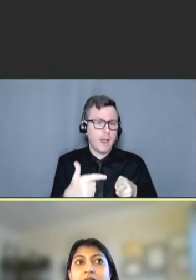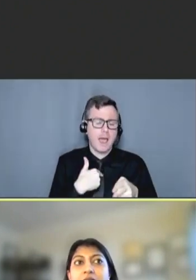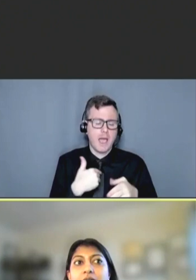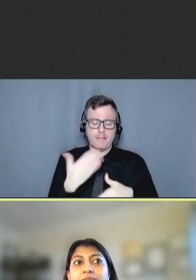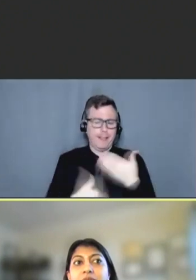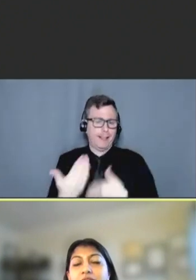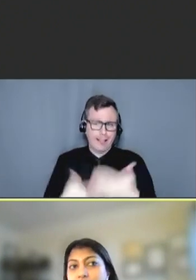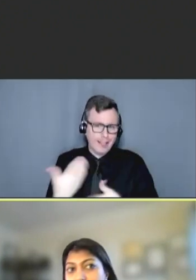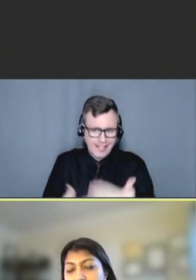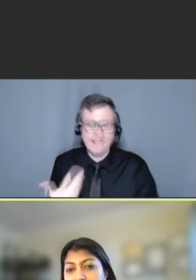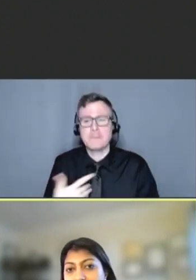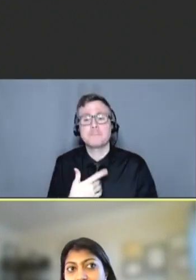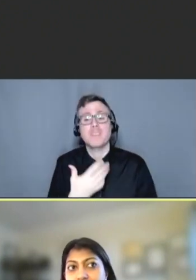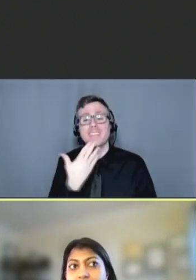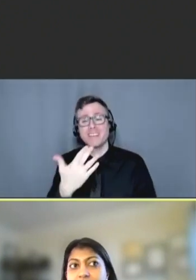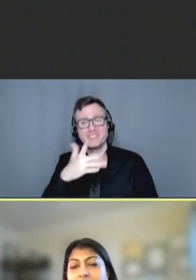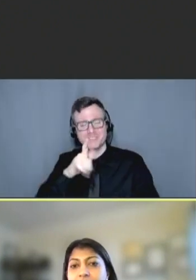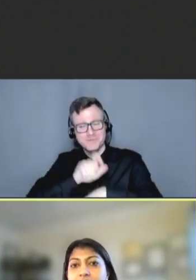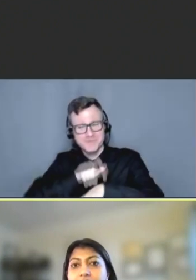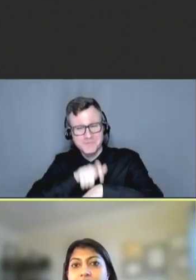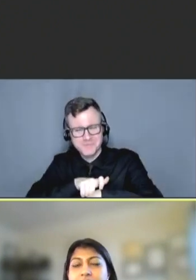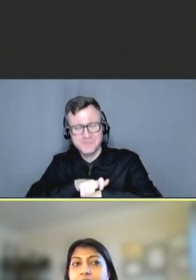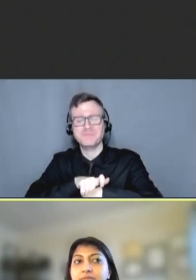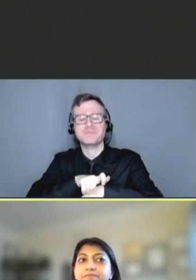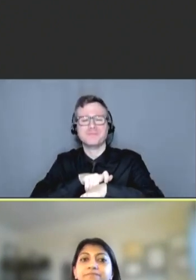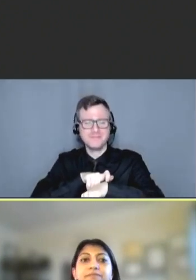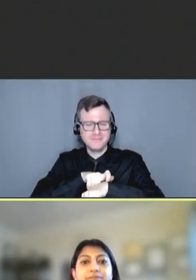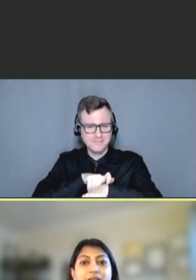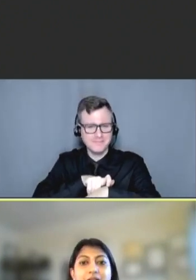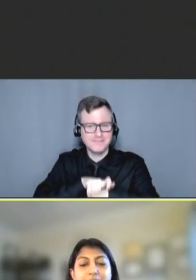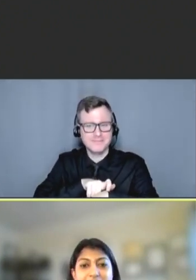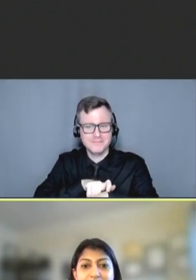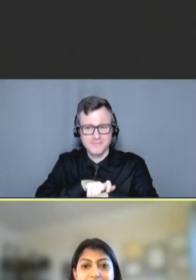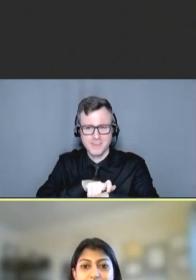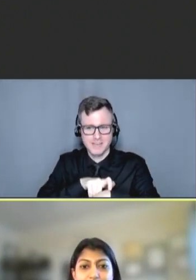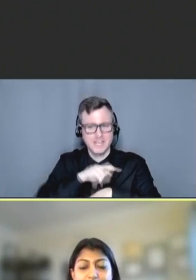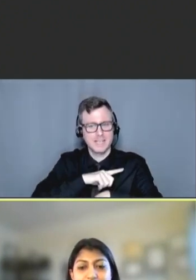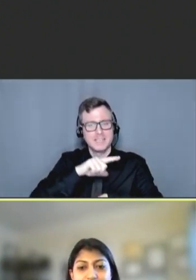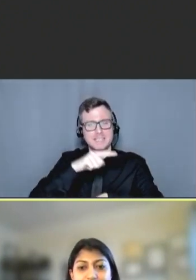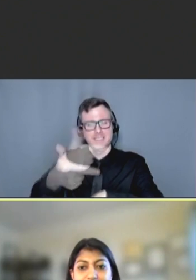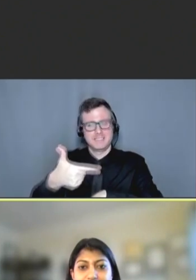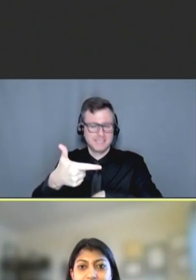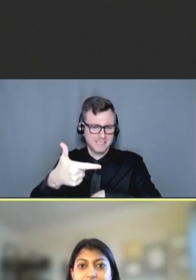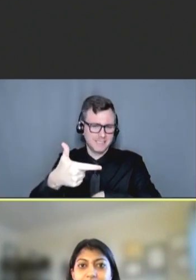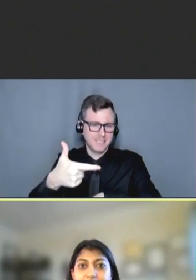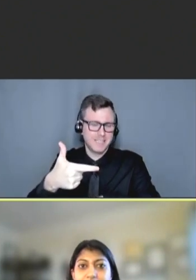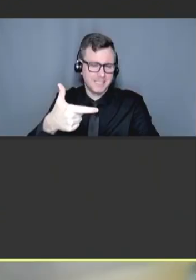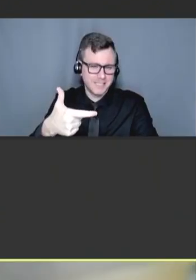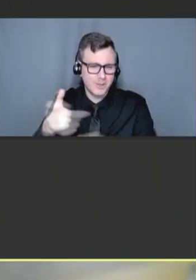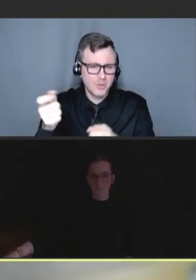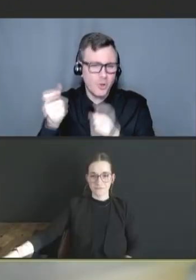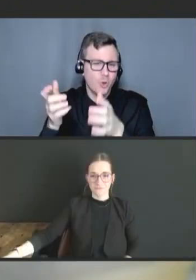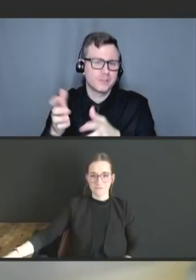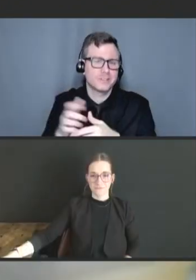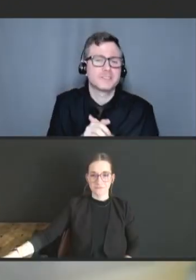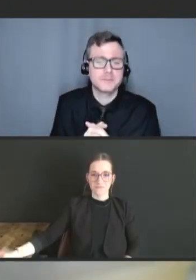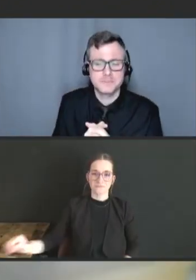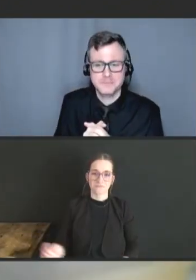But thank you for your time, and I'll pass it back to the host. Robert Hopkins: Thank you very much.